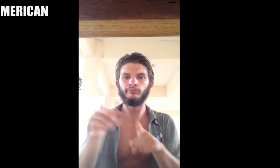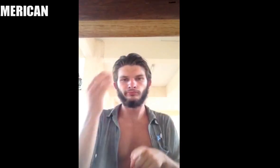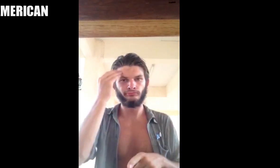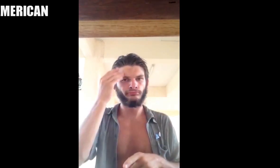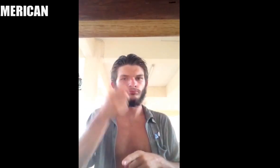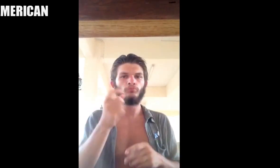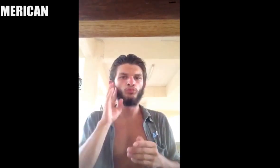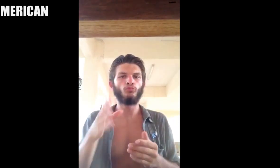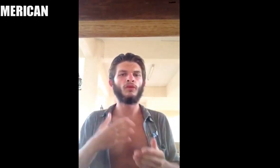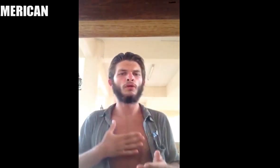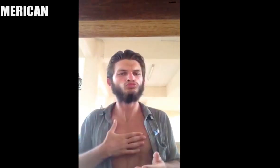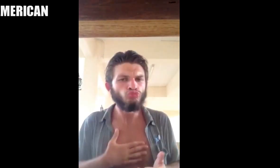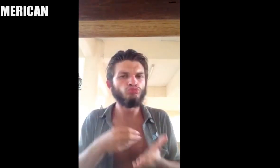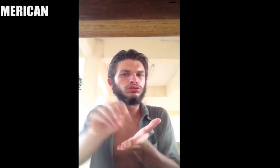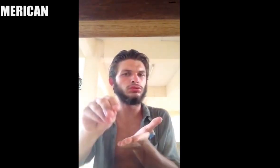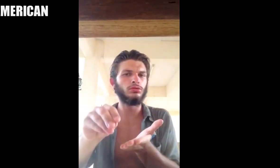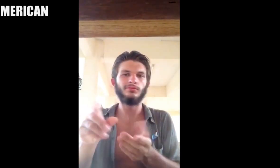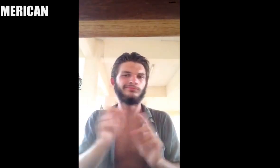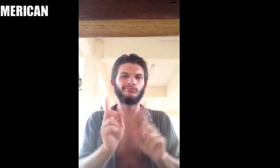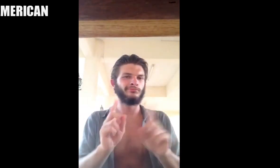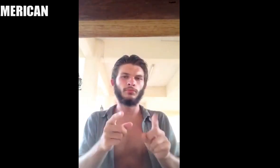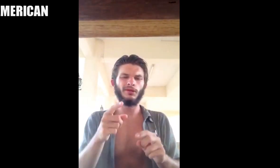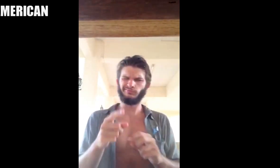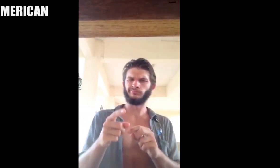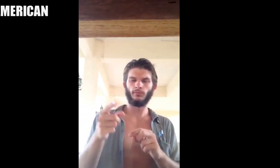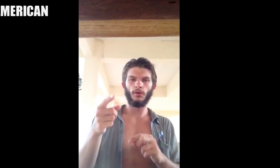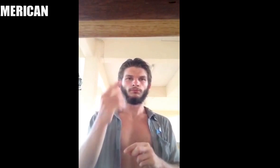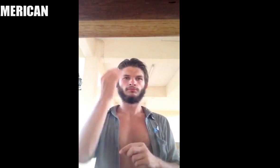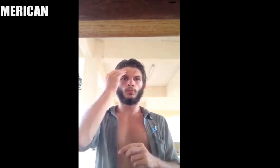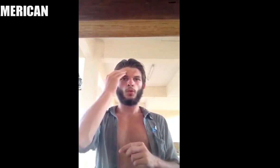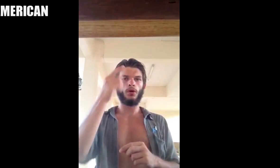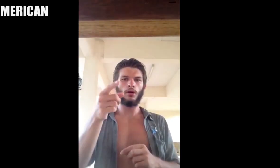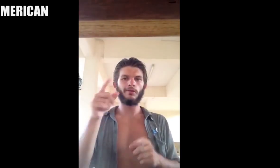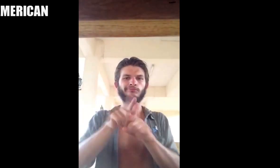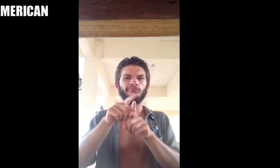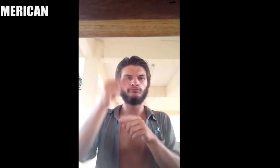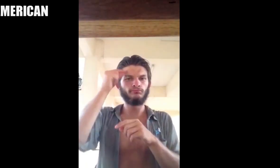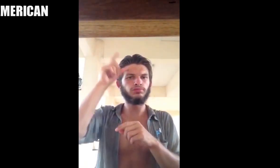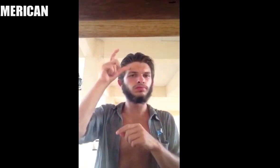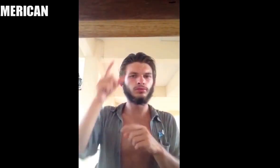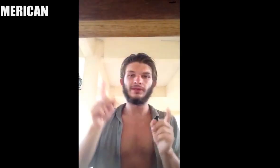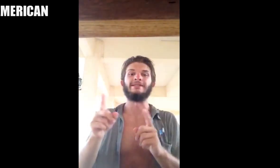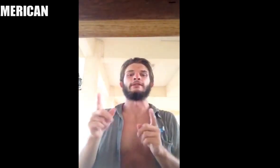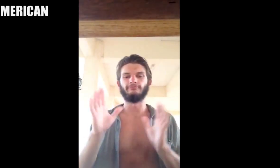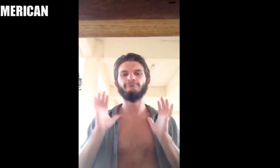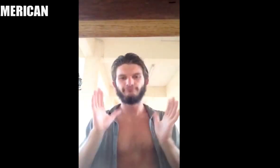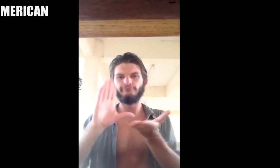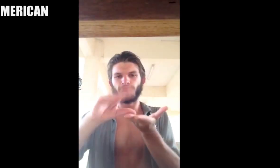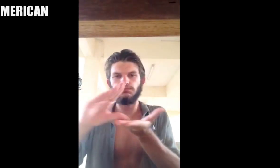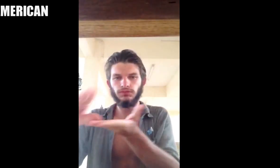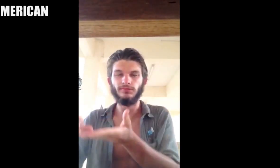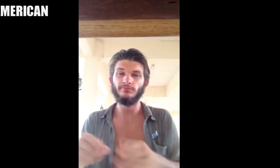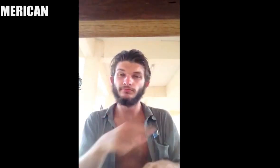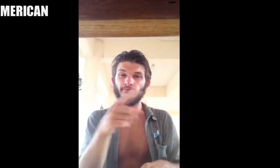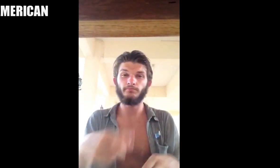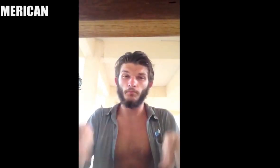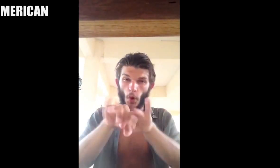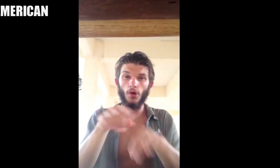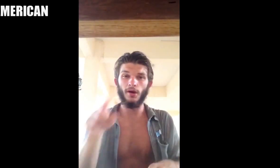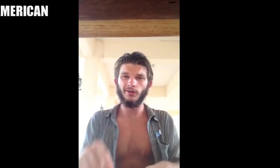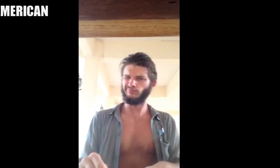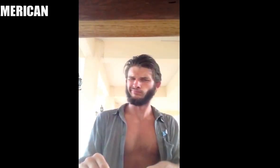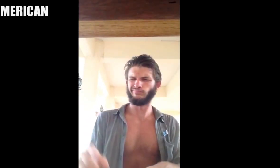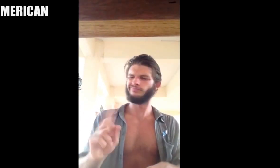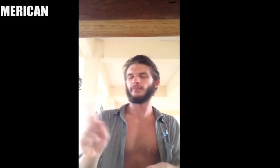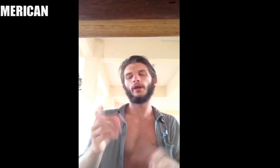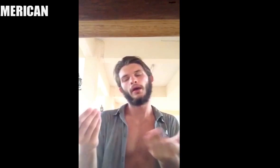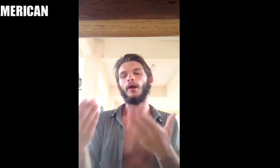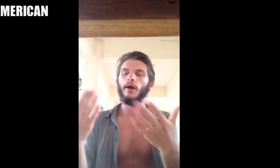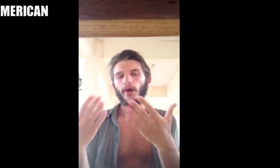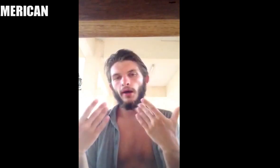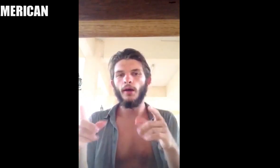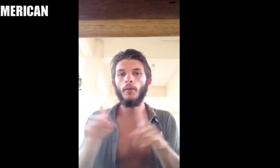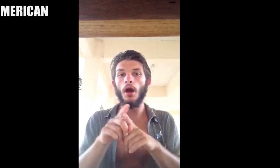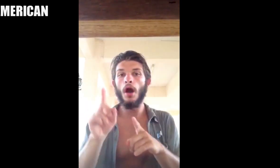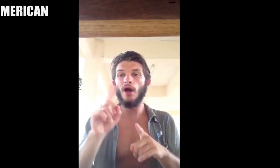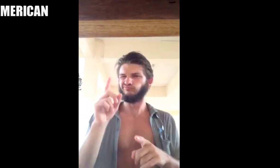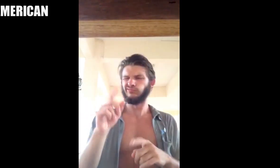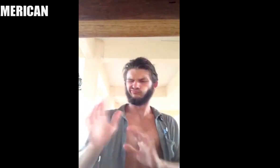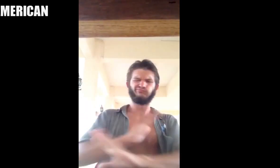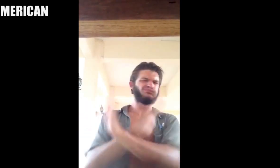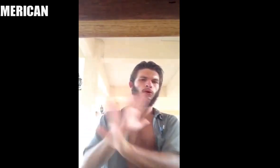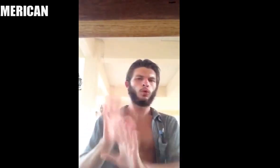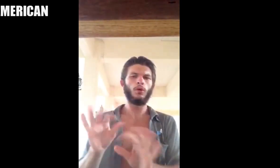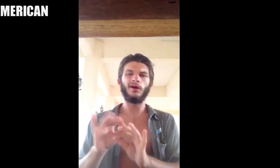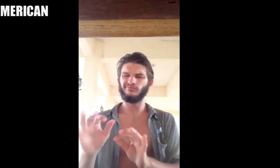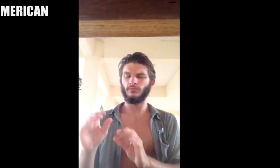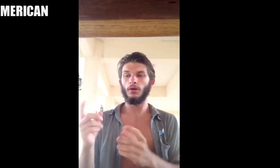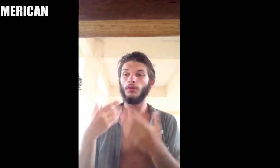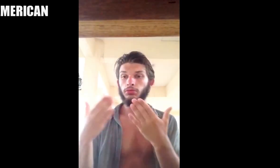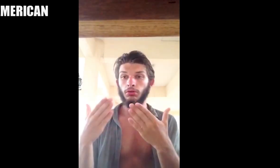Adjust your facial expressions (like shown in video) until you come to an agreement with the merchant.